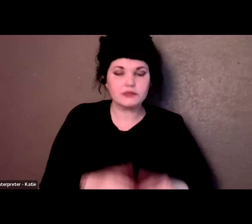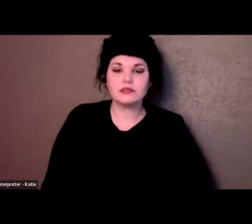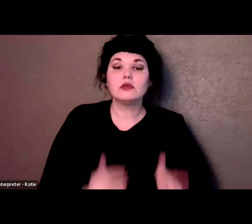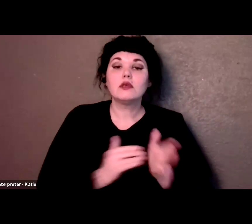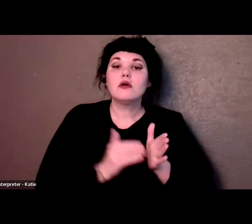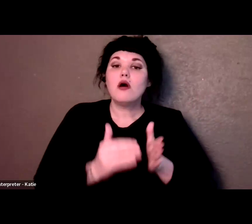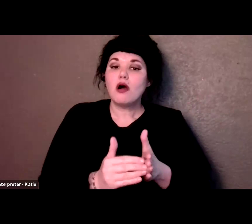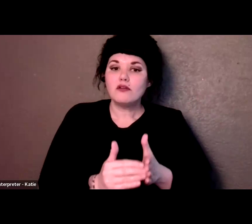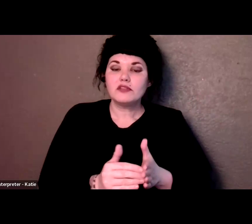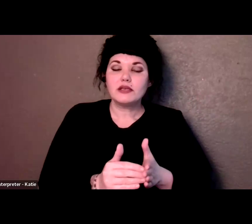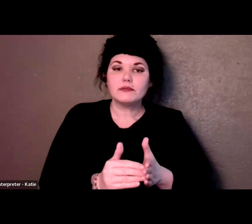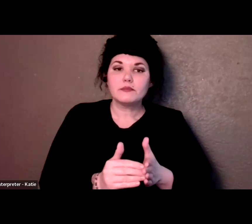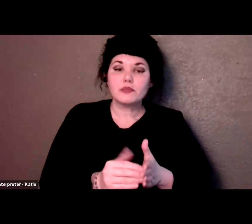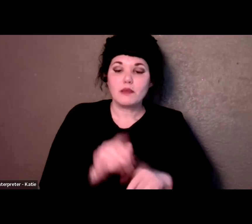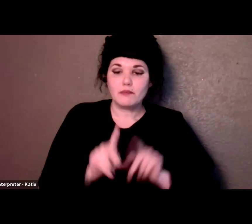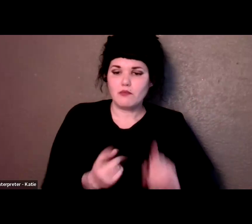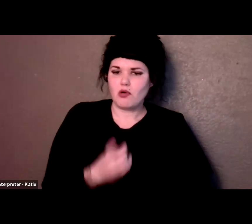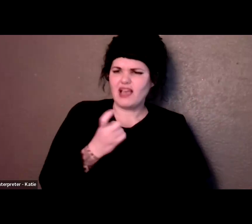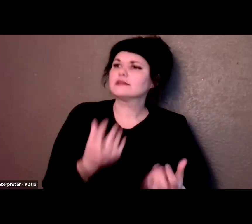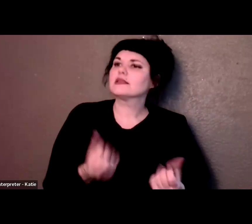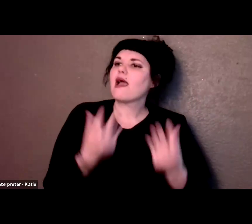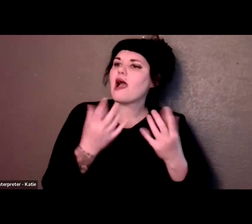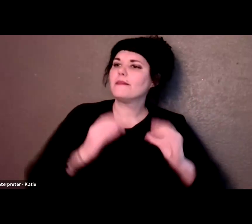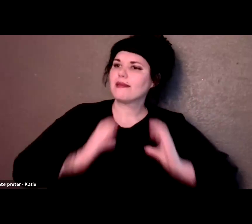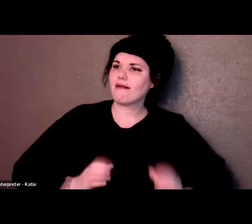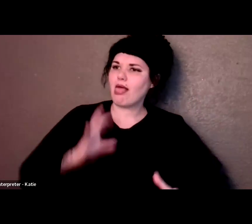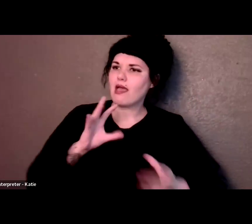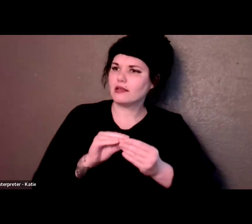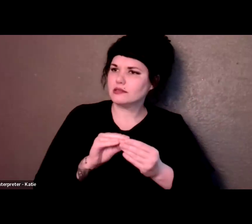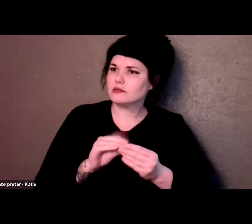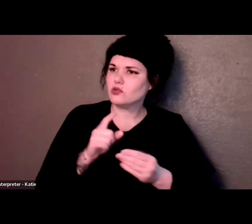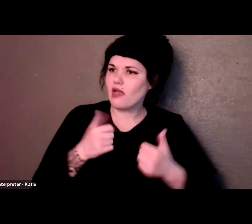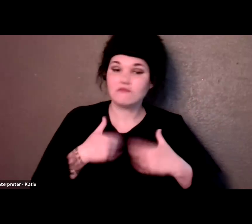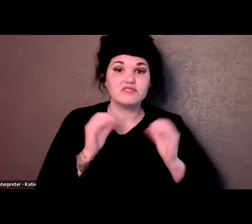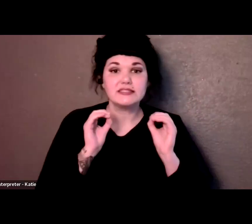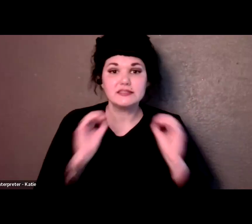answer is zero. We're a community, so everyone who works with us is a community member. I started